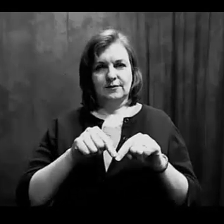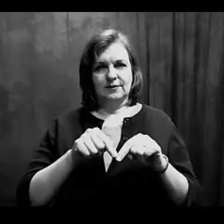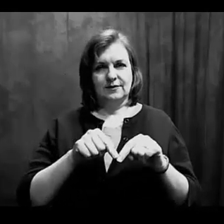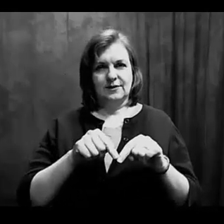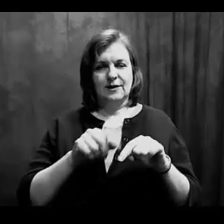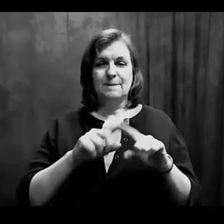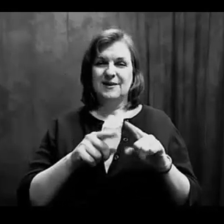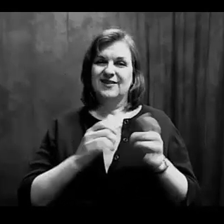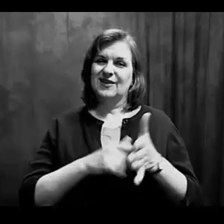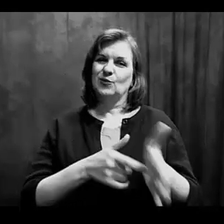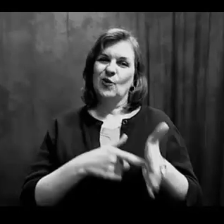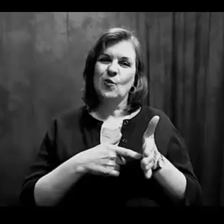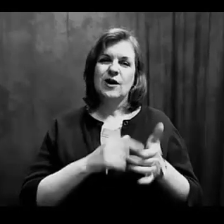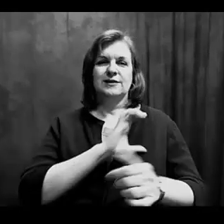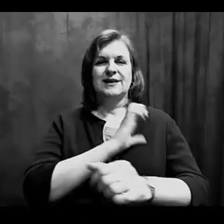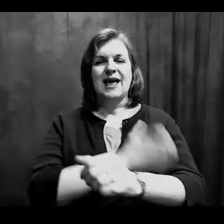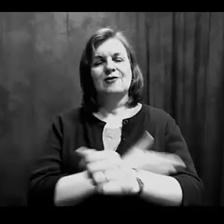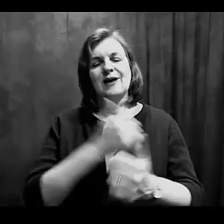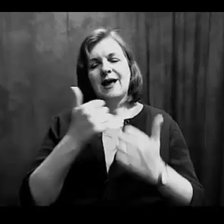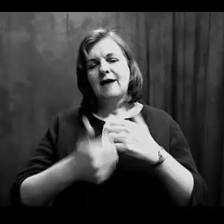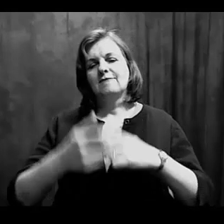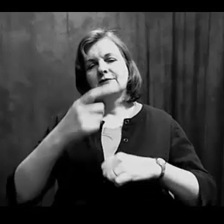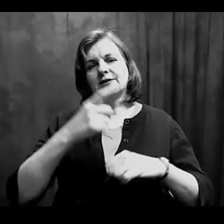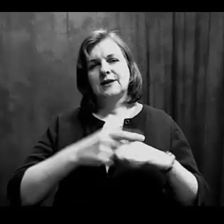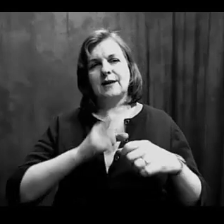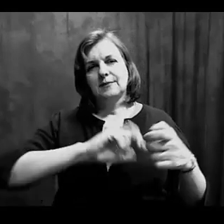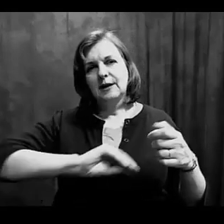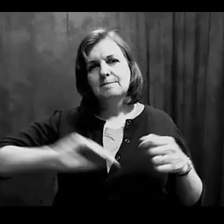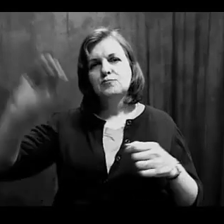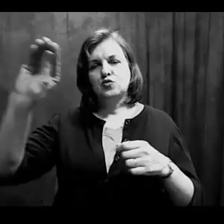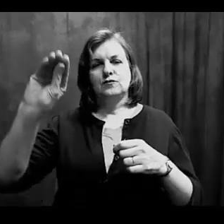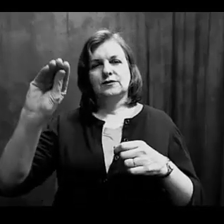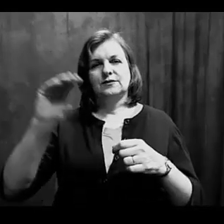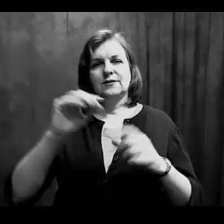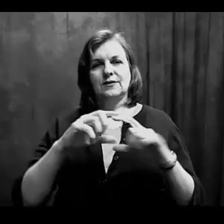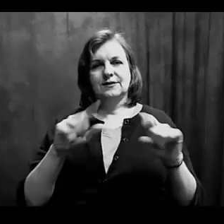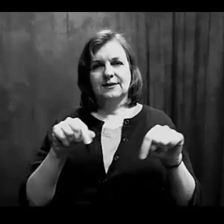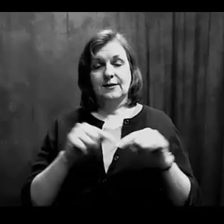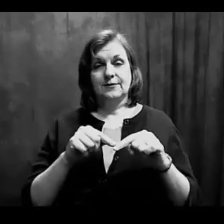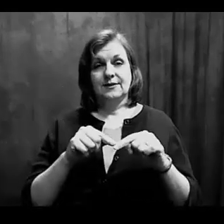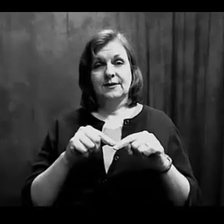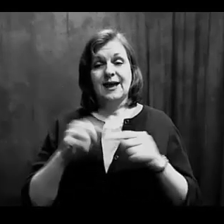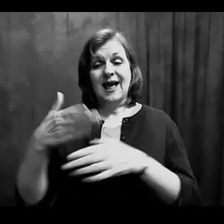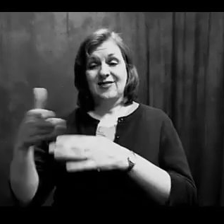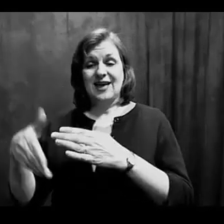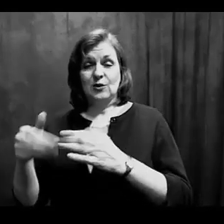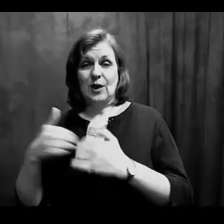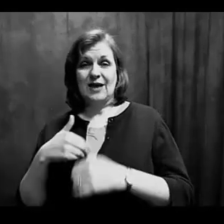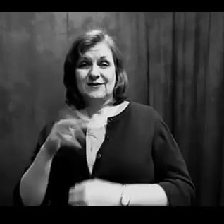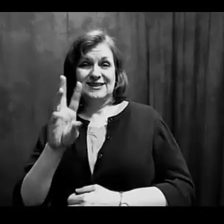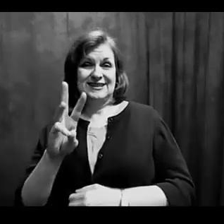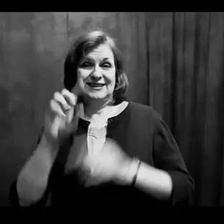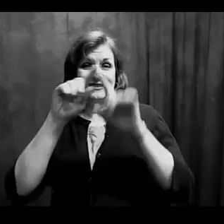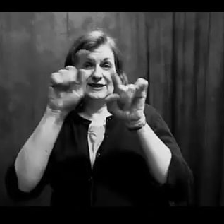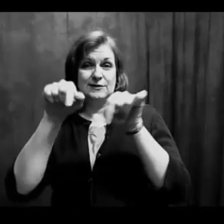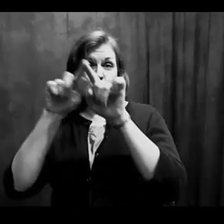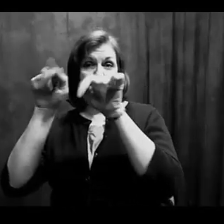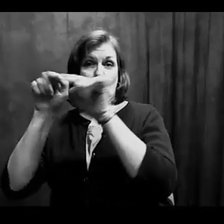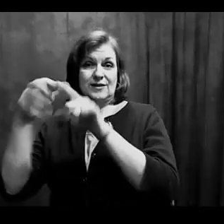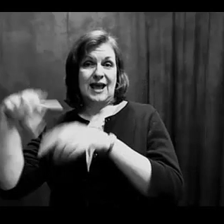so it's going to do that but it's going to cost it energy every time it does -- so now we end up with 6 squares outside which is